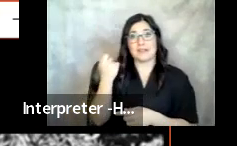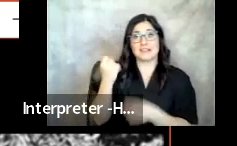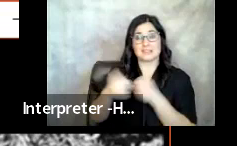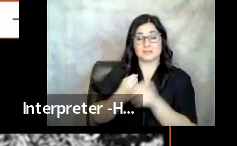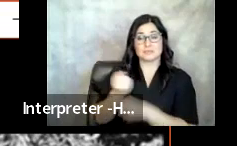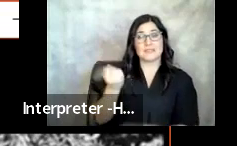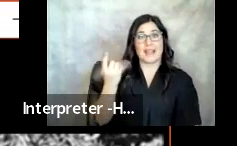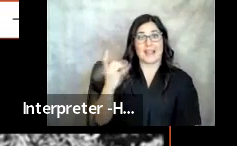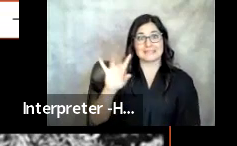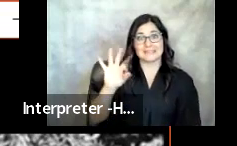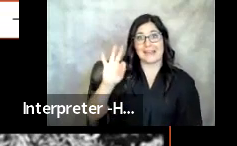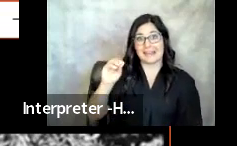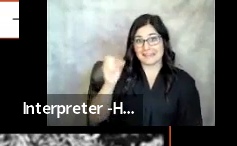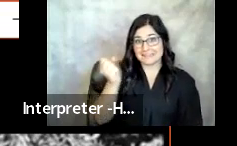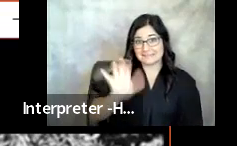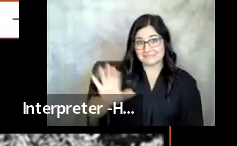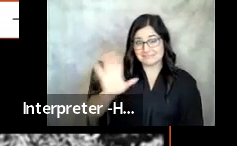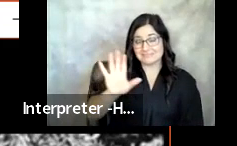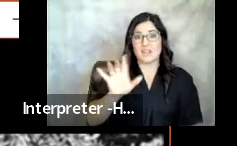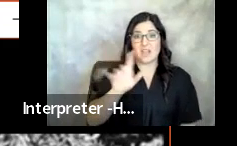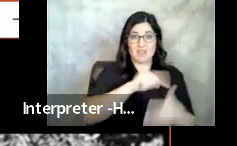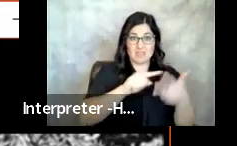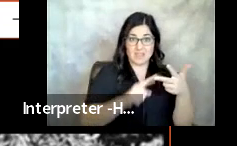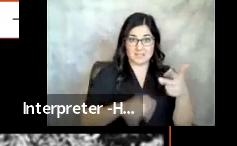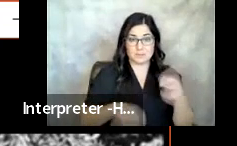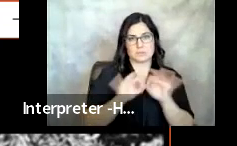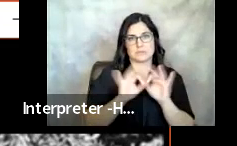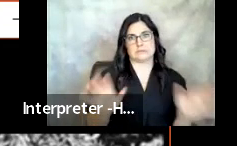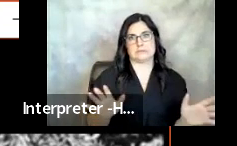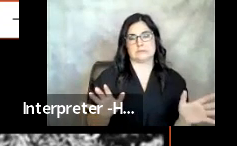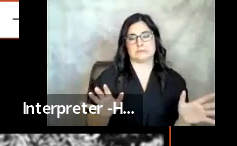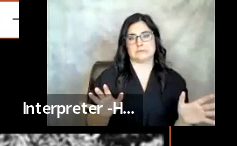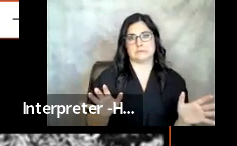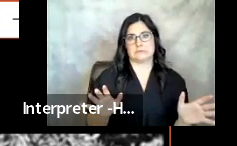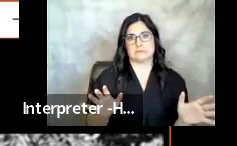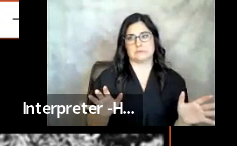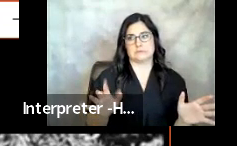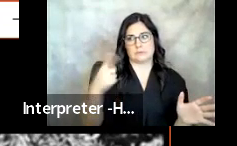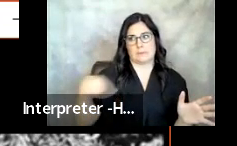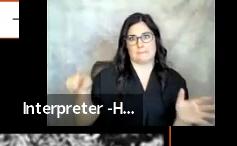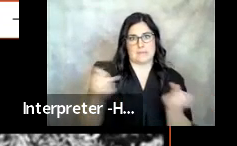They don't really count at all. The 13th Amendment.